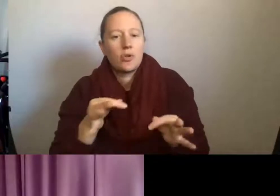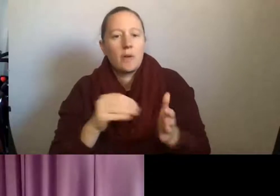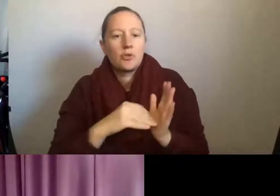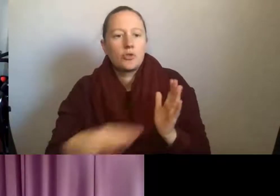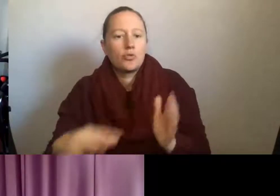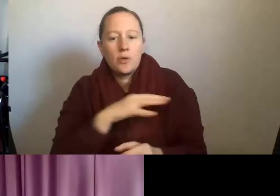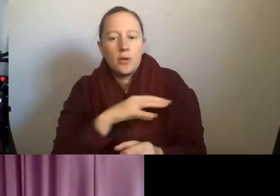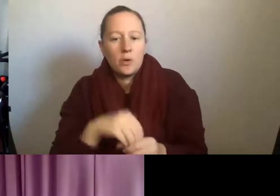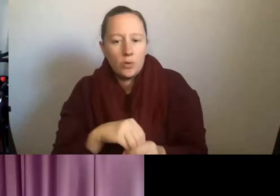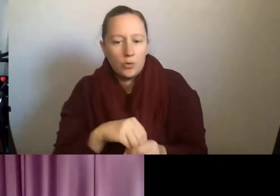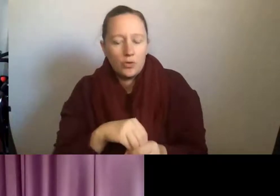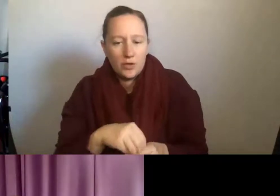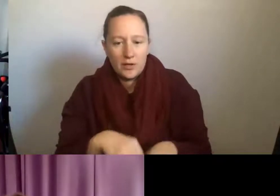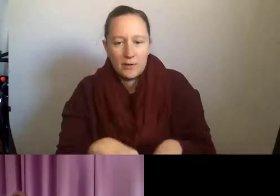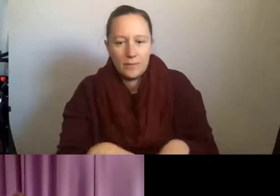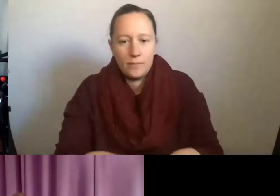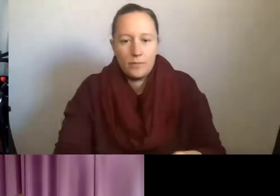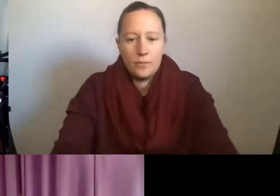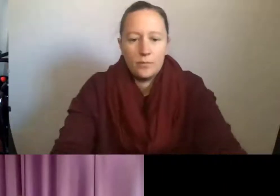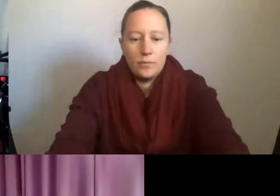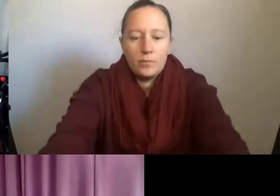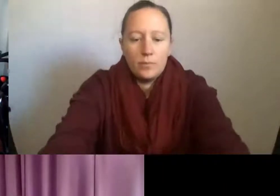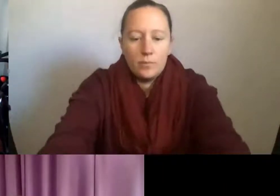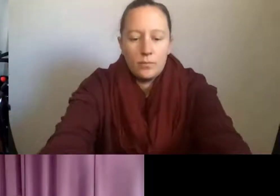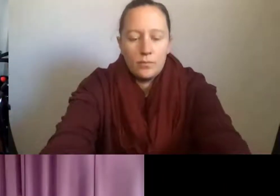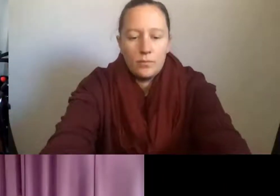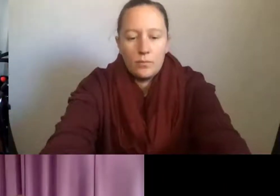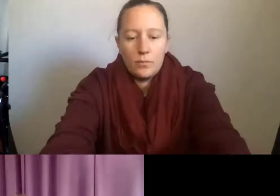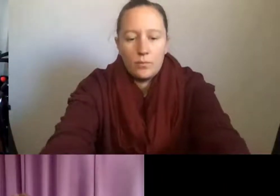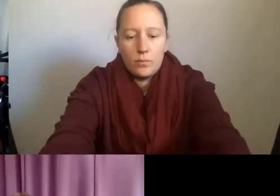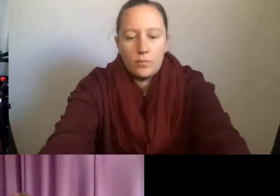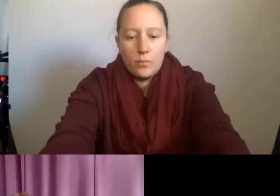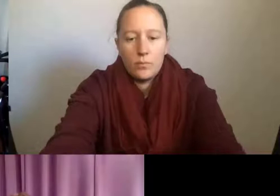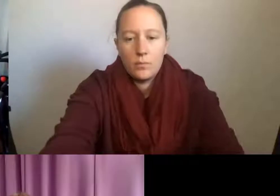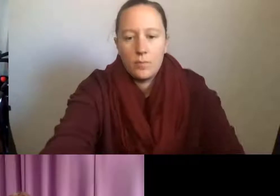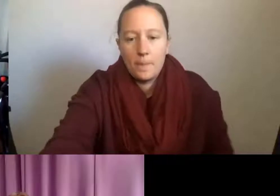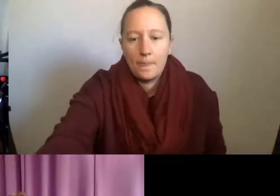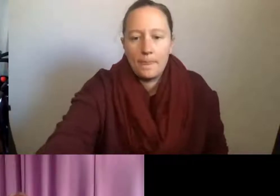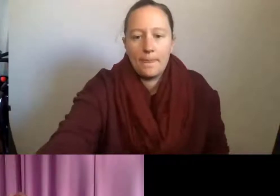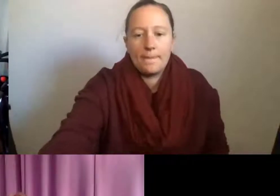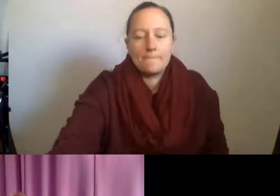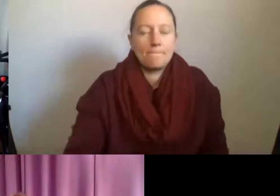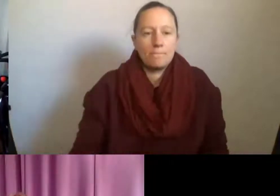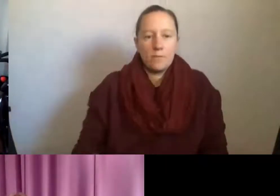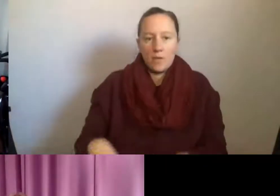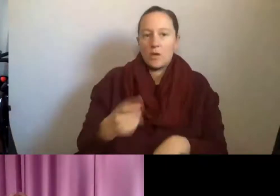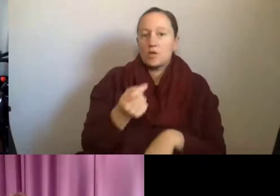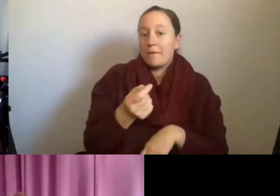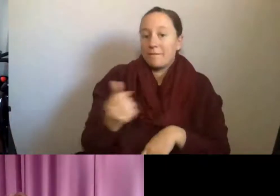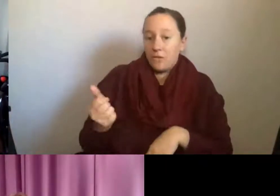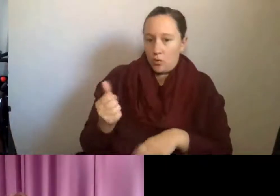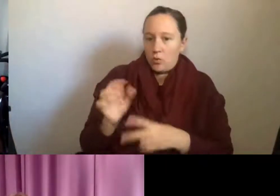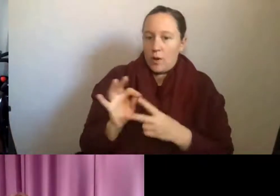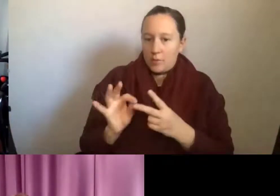Lisa Chadwick: Right. So, there's a couple of different ways that you can do that. Of course, in the research strategy,